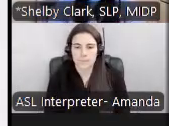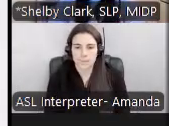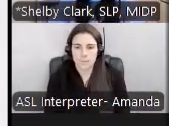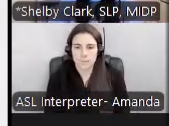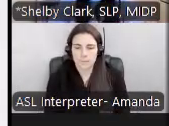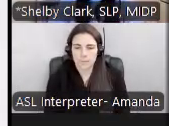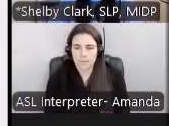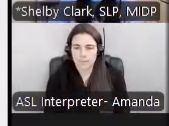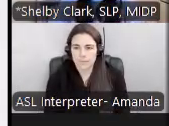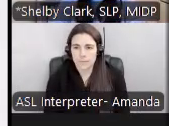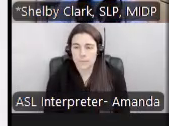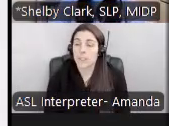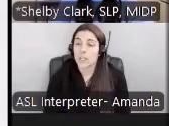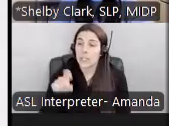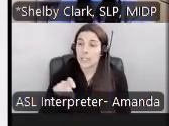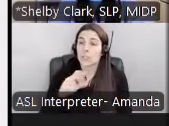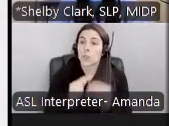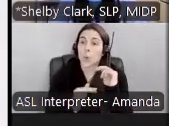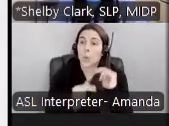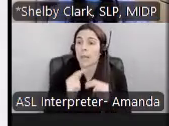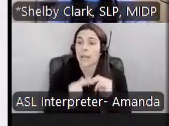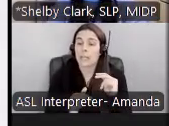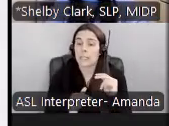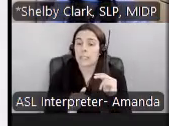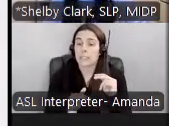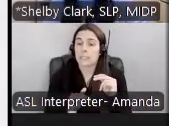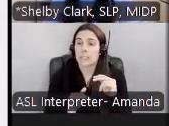Janel Preston: Oh, she needs to build work on her roof. Roof.